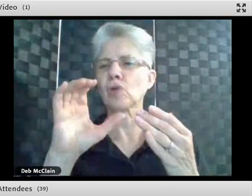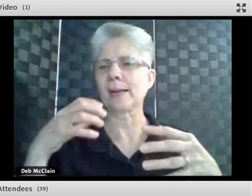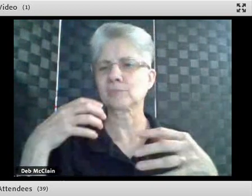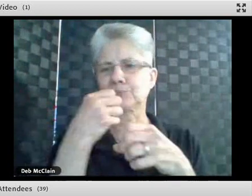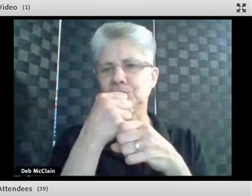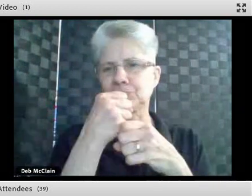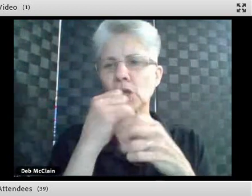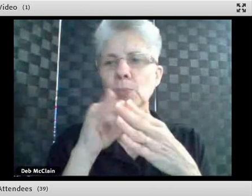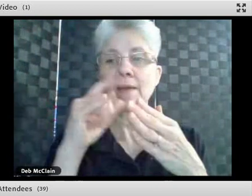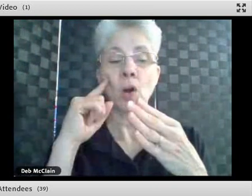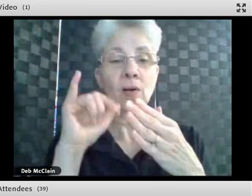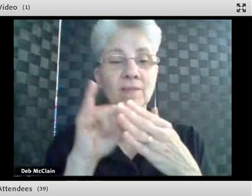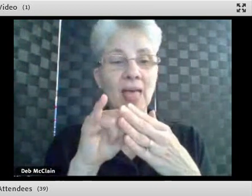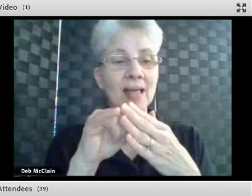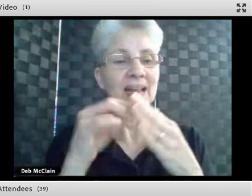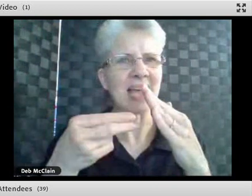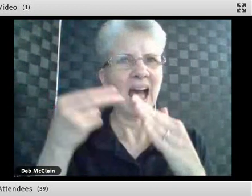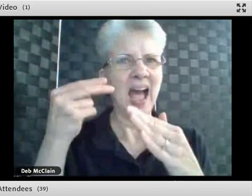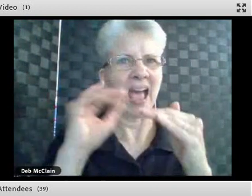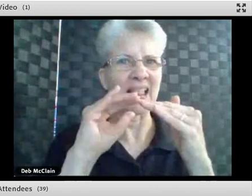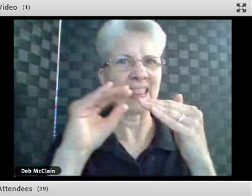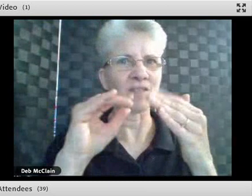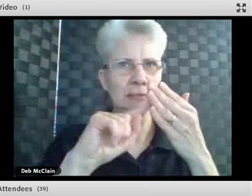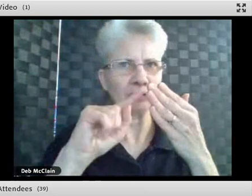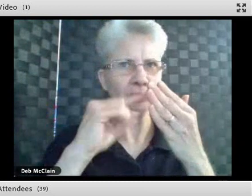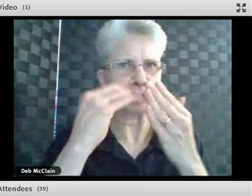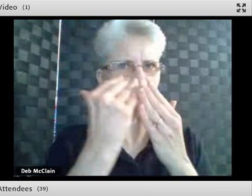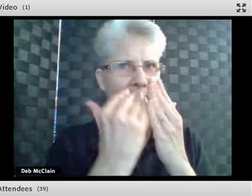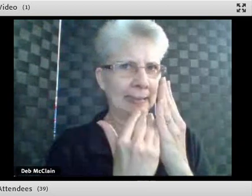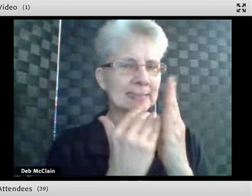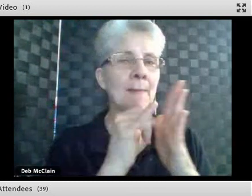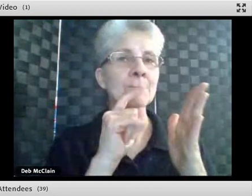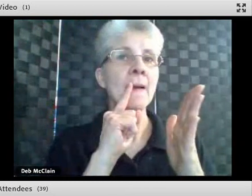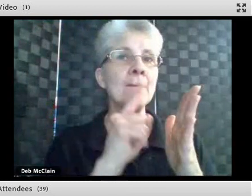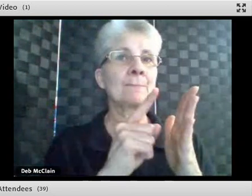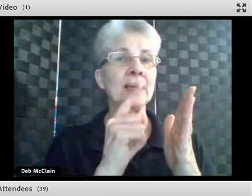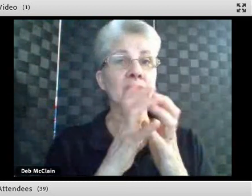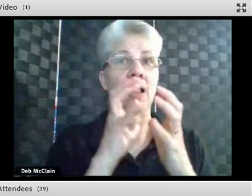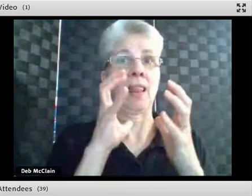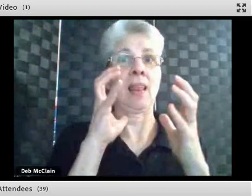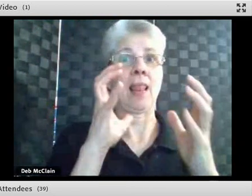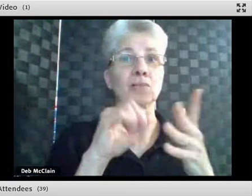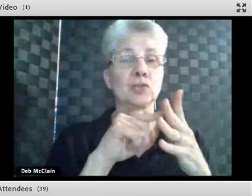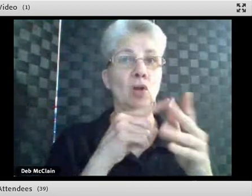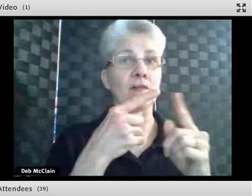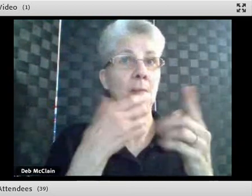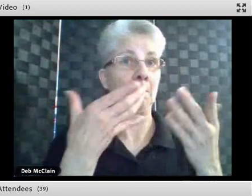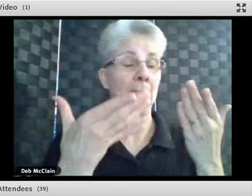This is a very high-level checklist, so it might be a bit much to start from.